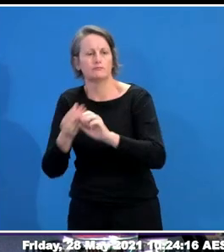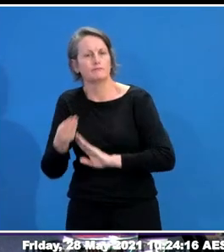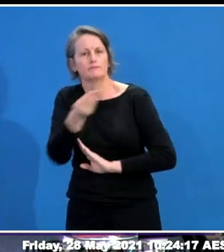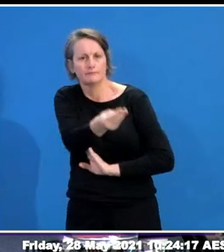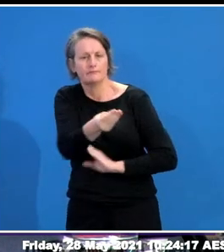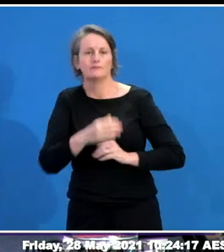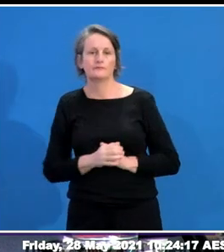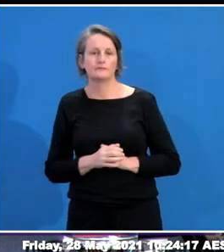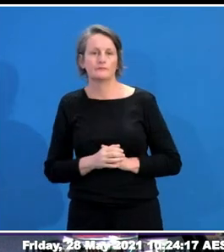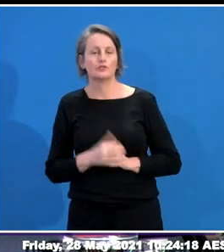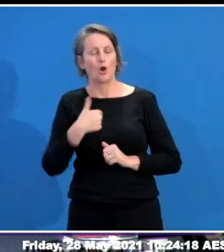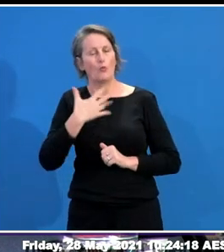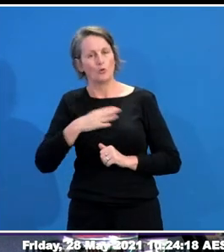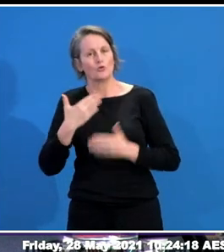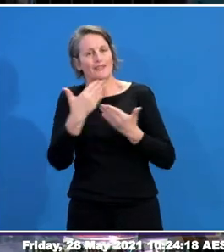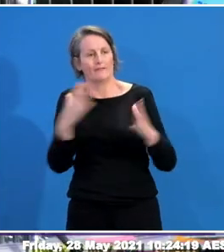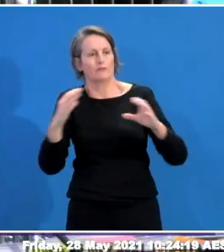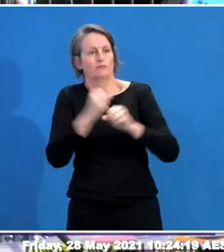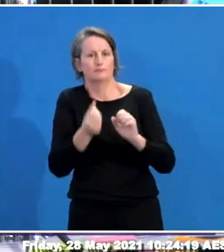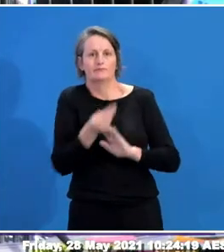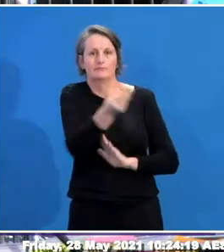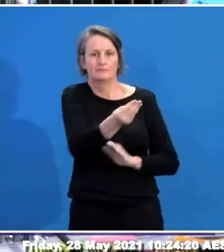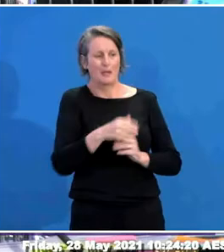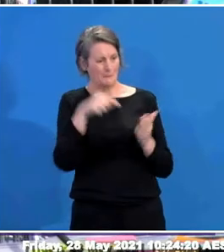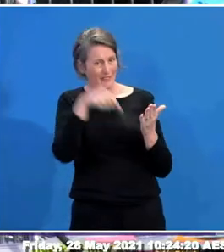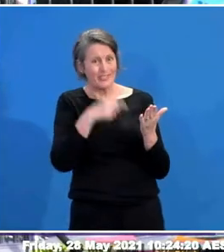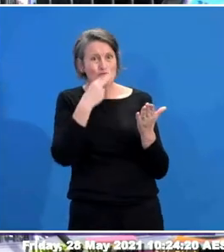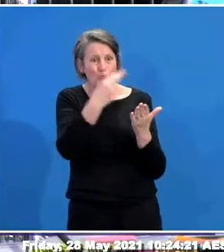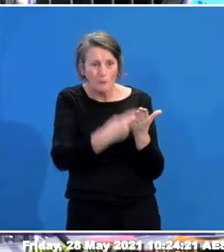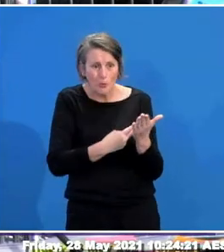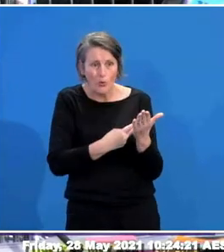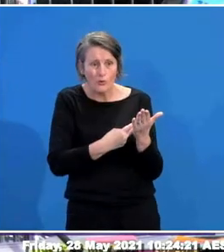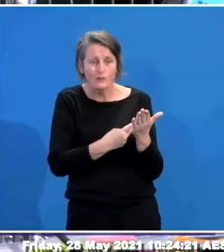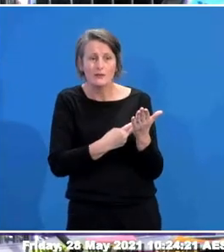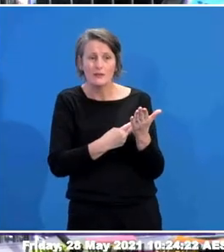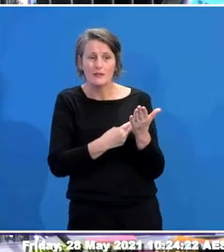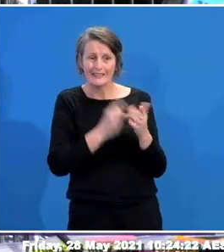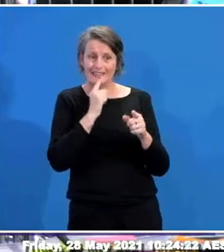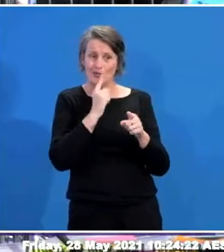concise information. This is a report identifying what Ms Piaud described in her evidence